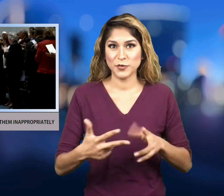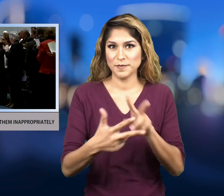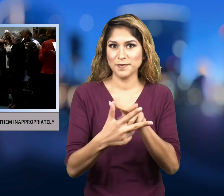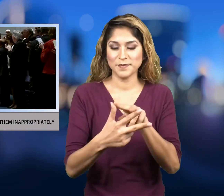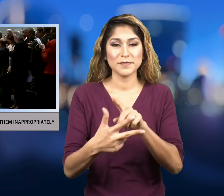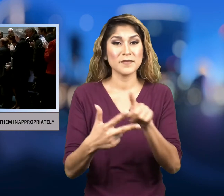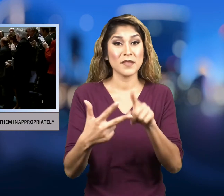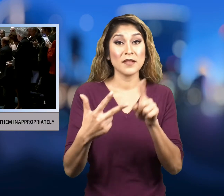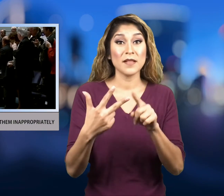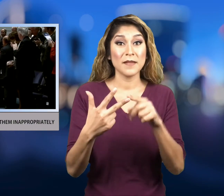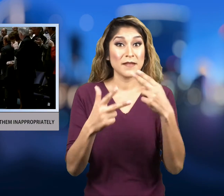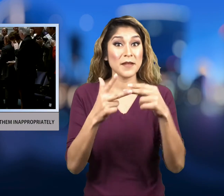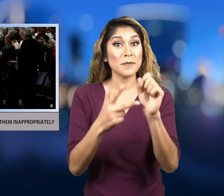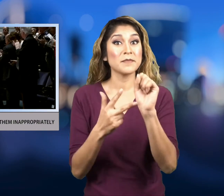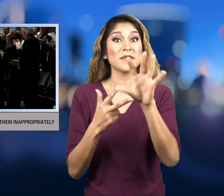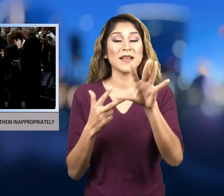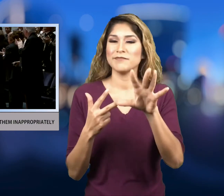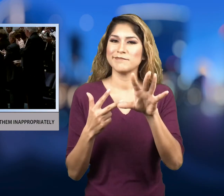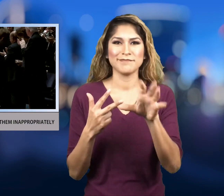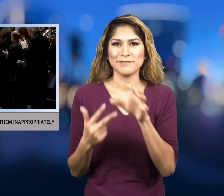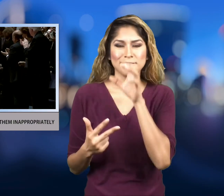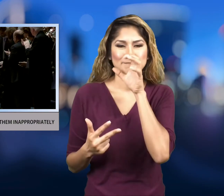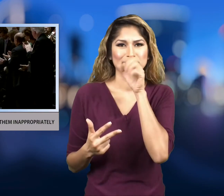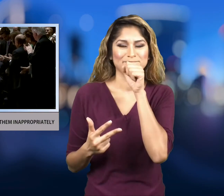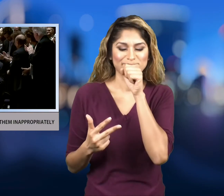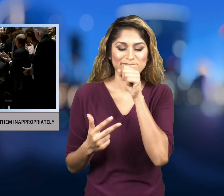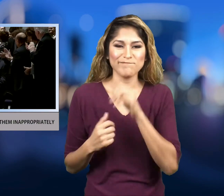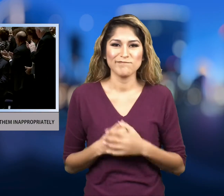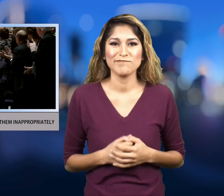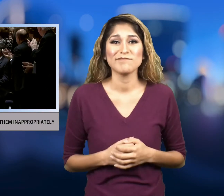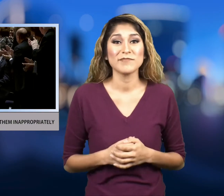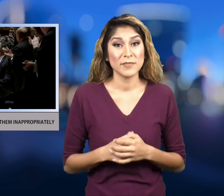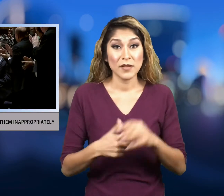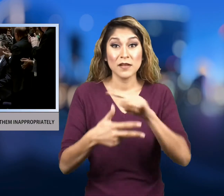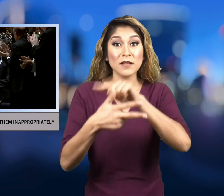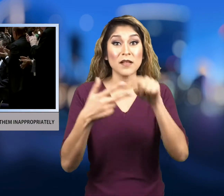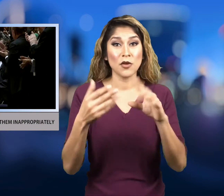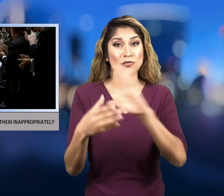third woman who wishes to remain anonymous. The three women described